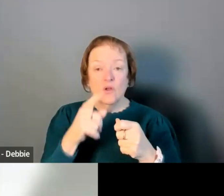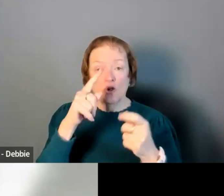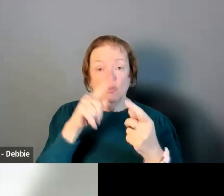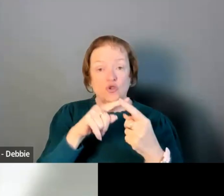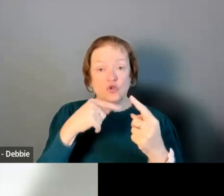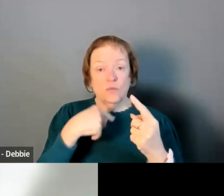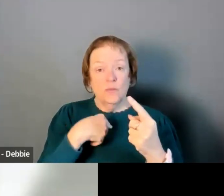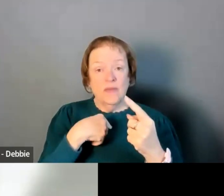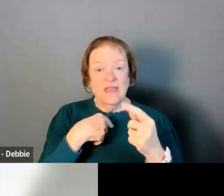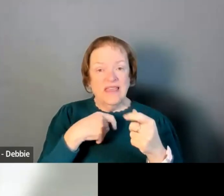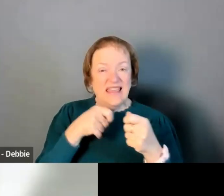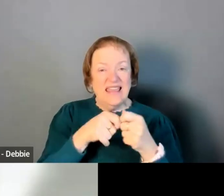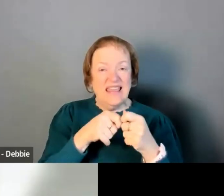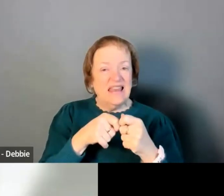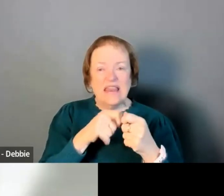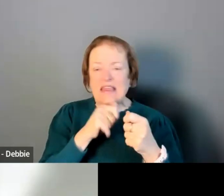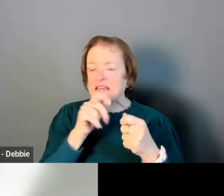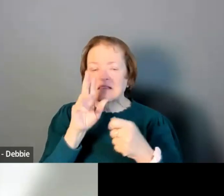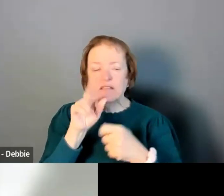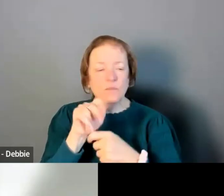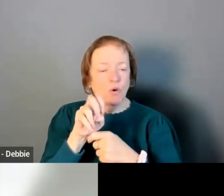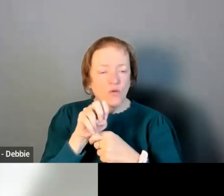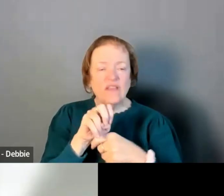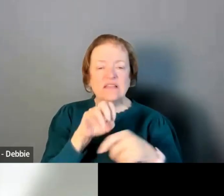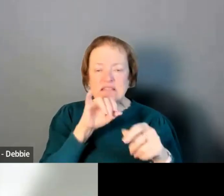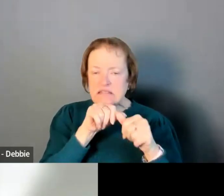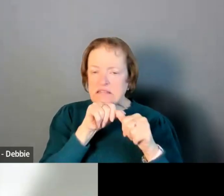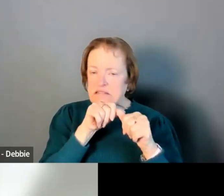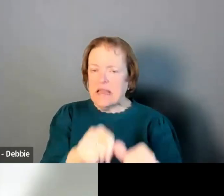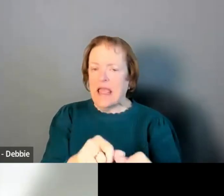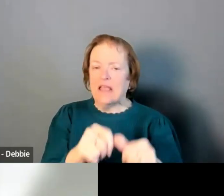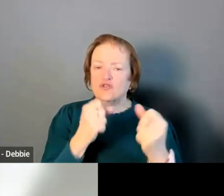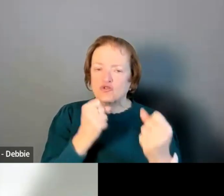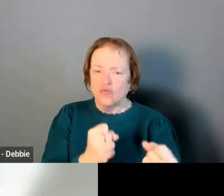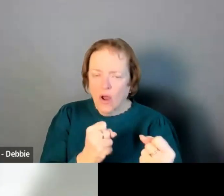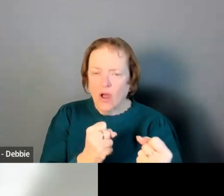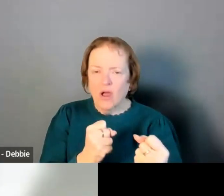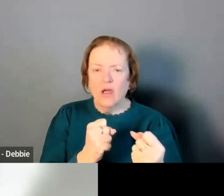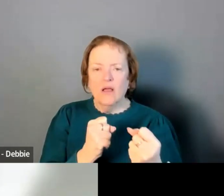and it does not move. It's nice and stable. As soon as I plugged that I was not paying attention